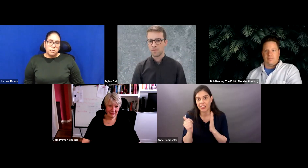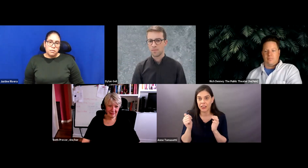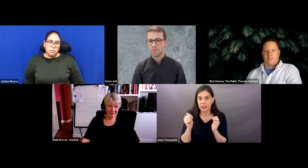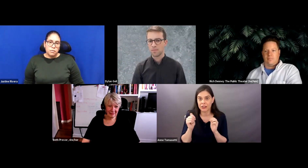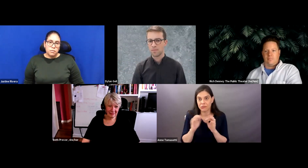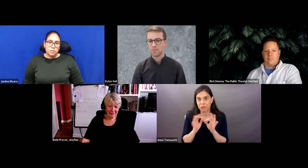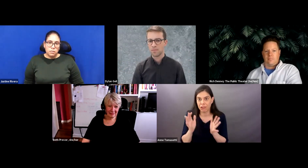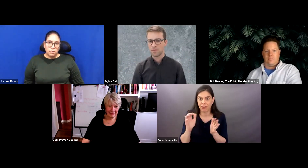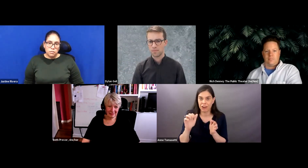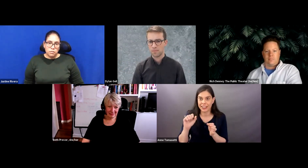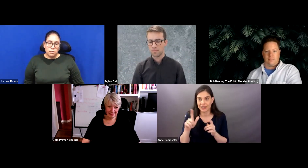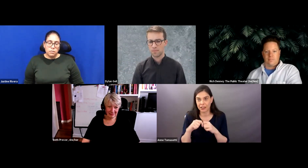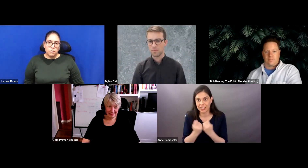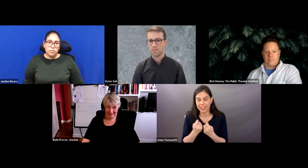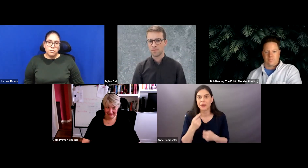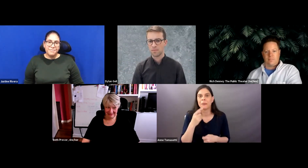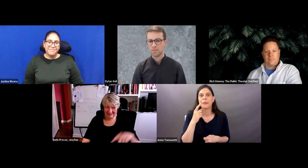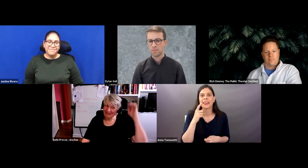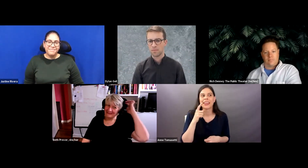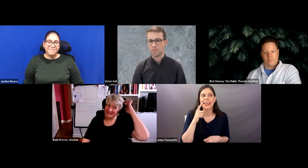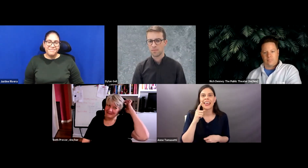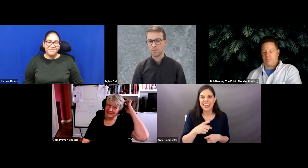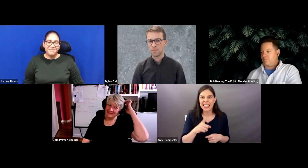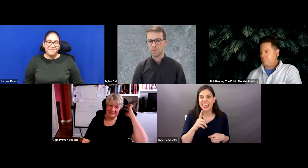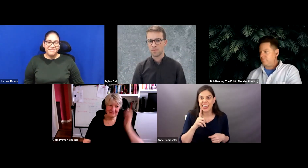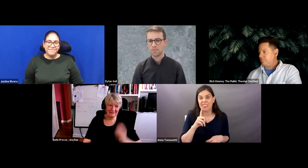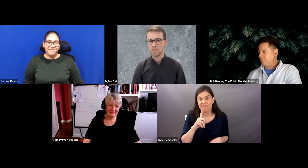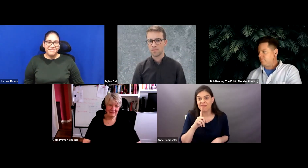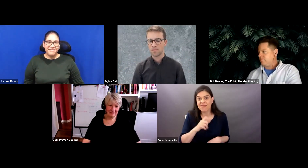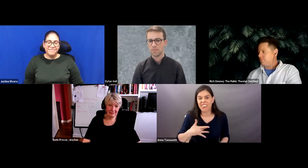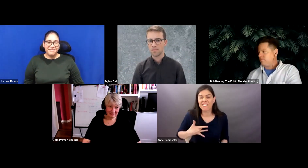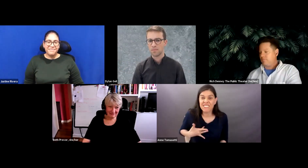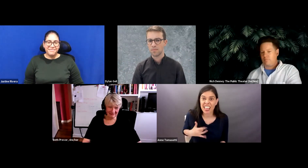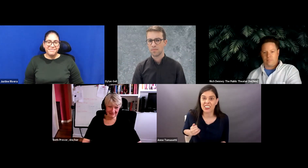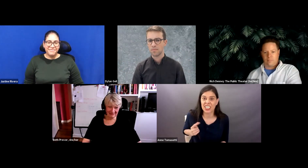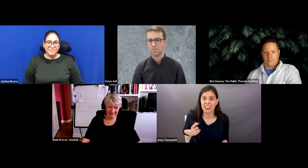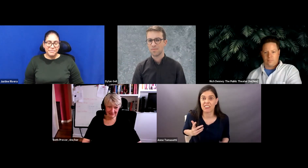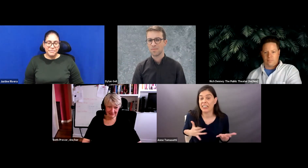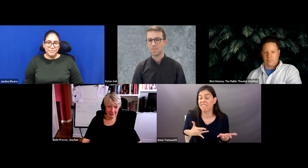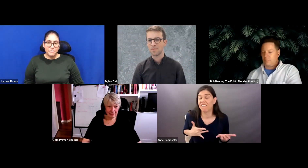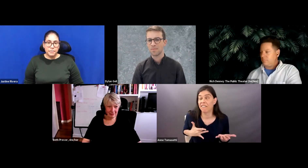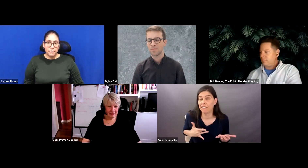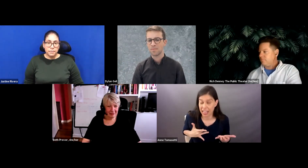is the Deaf talent interpreter, a part of the ASL team, he felt